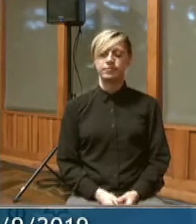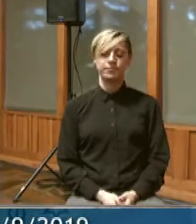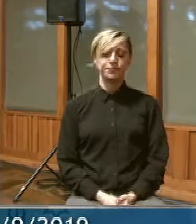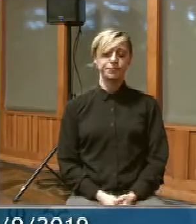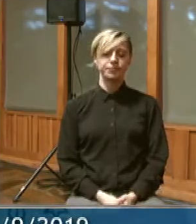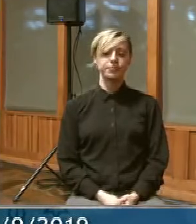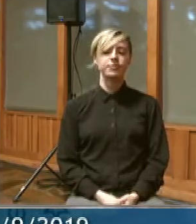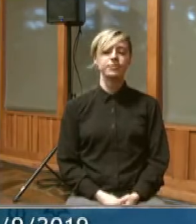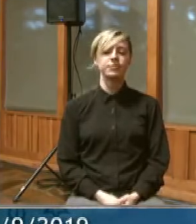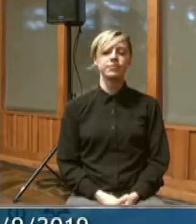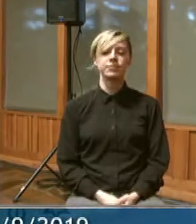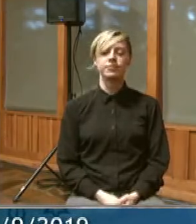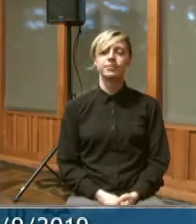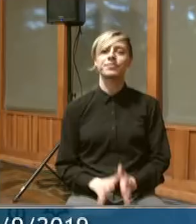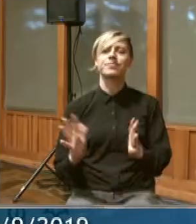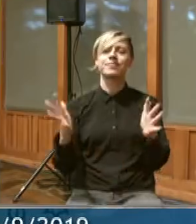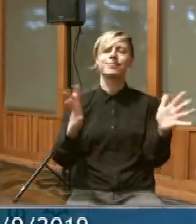NECESSARY. THANK YOU.